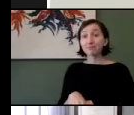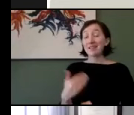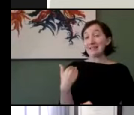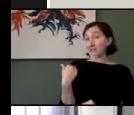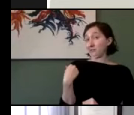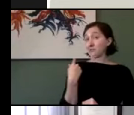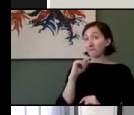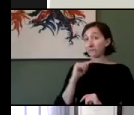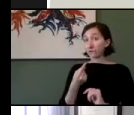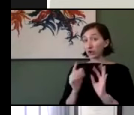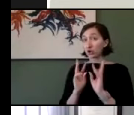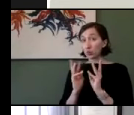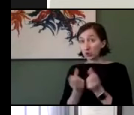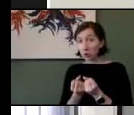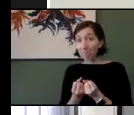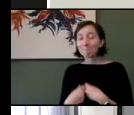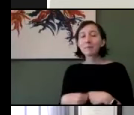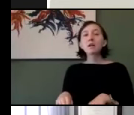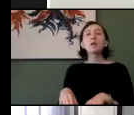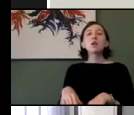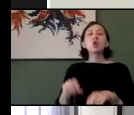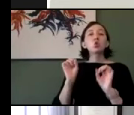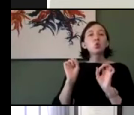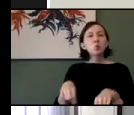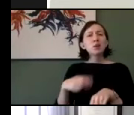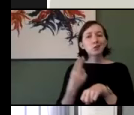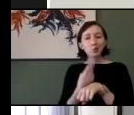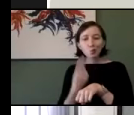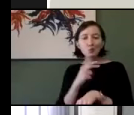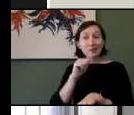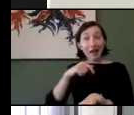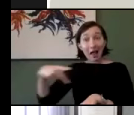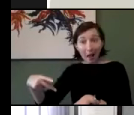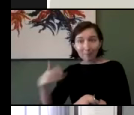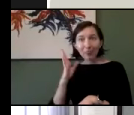that actually you can use it with a watch, there's an app that will count out the 20 seconds.